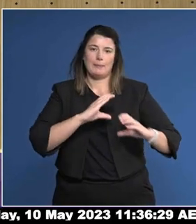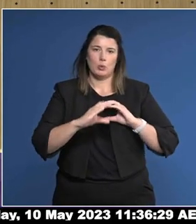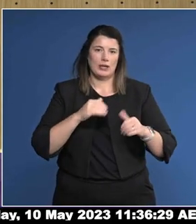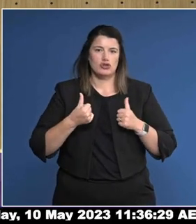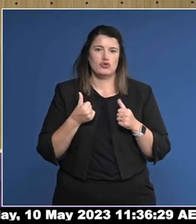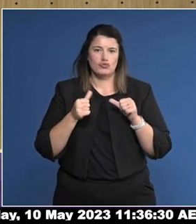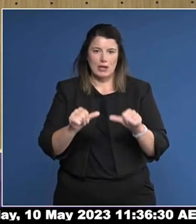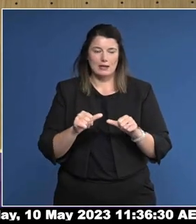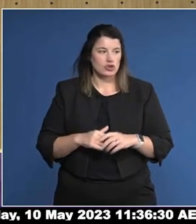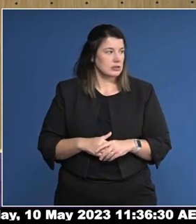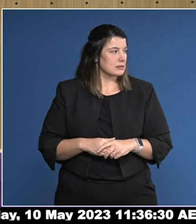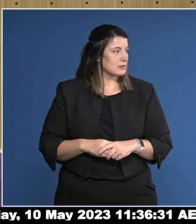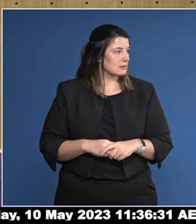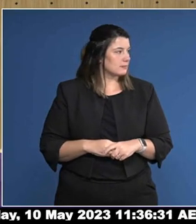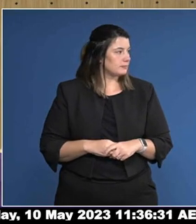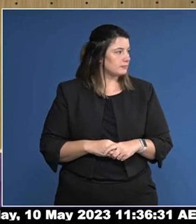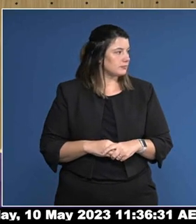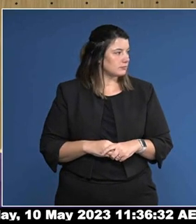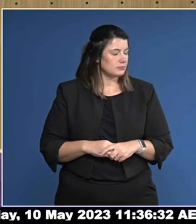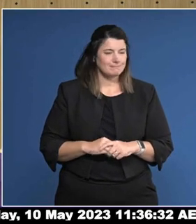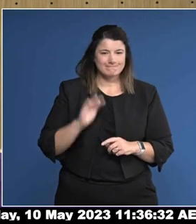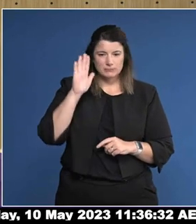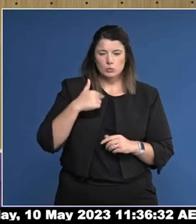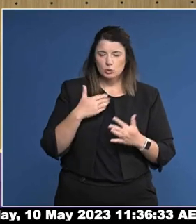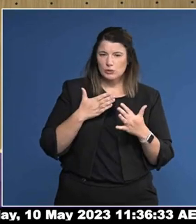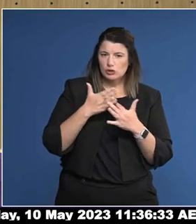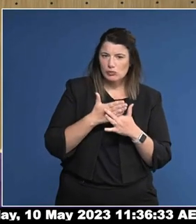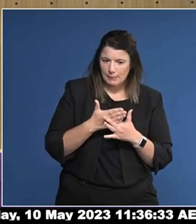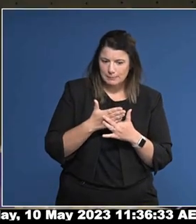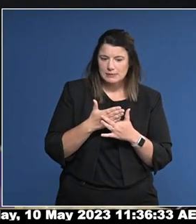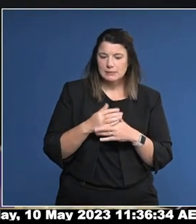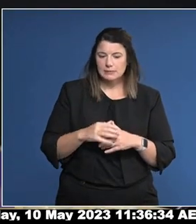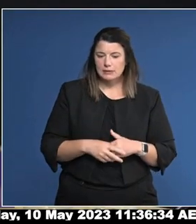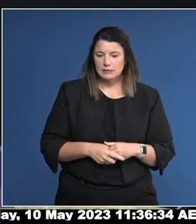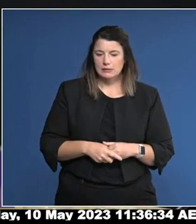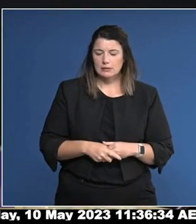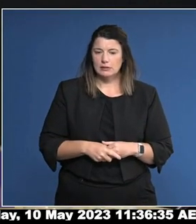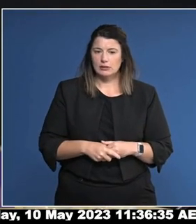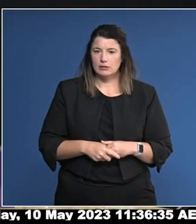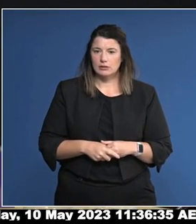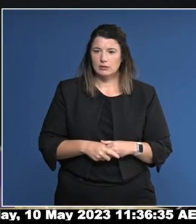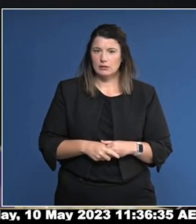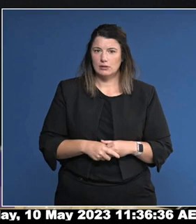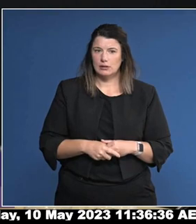MS McMILLAN: I just note that this appears to be straying slightly outside of the agreed